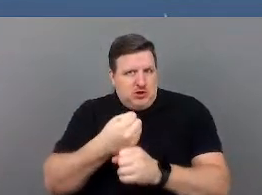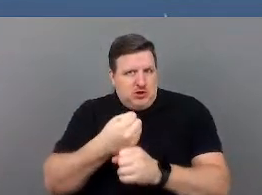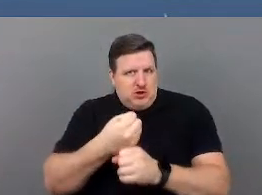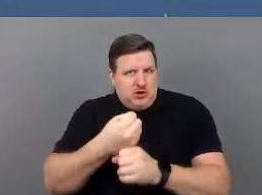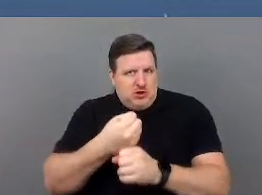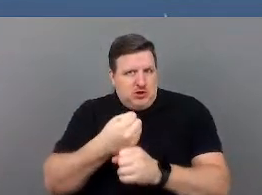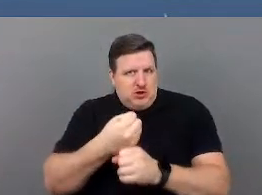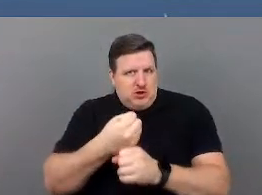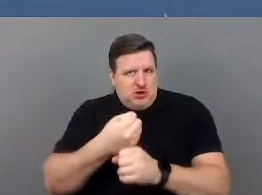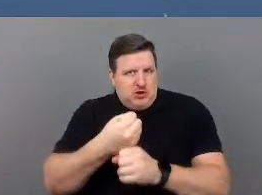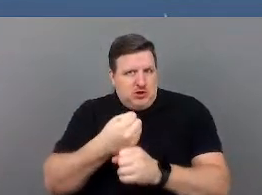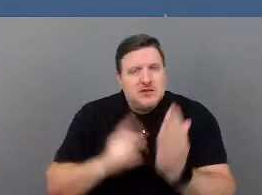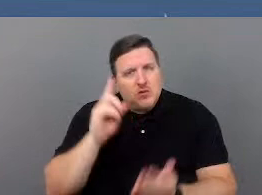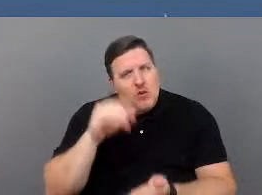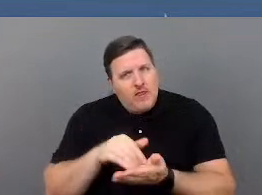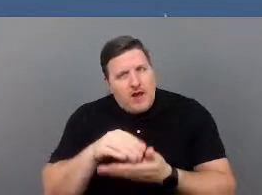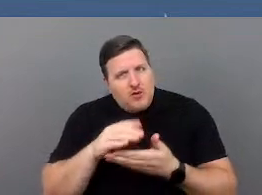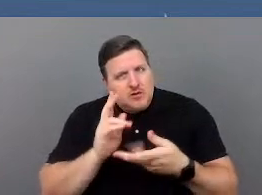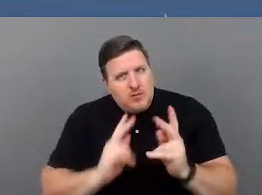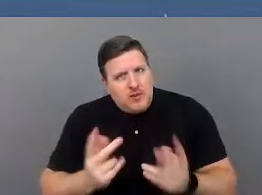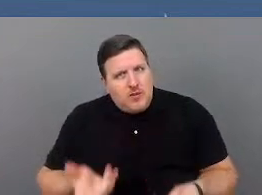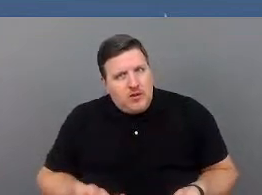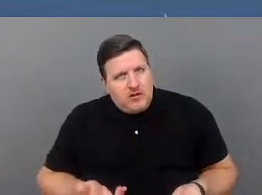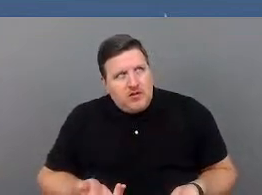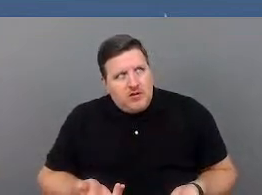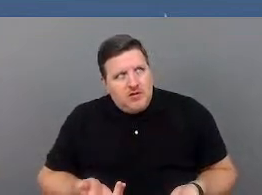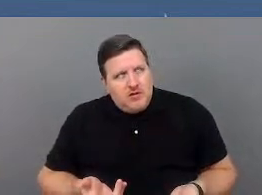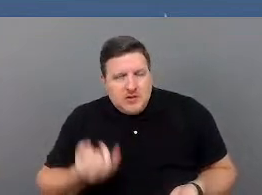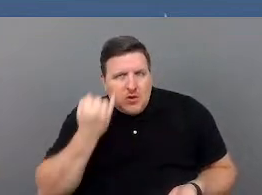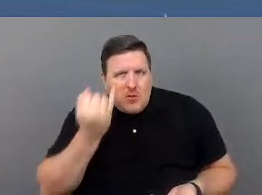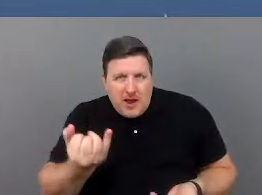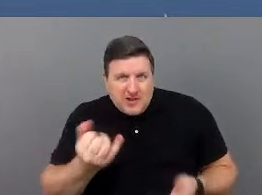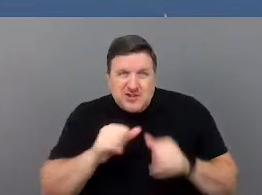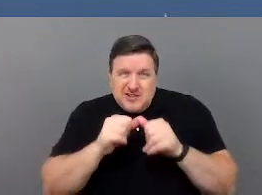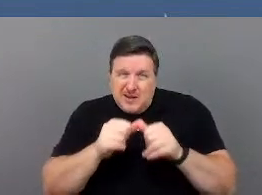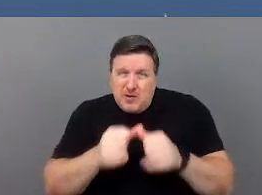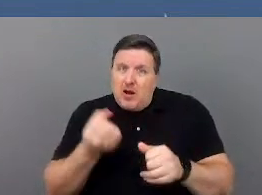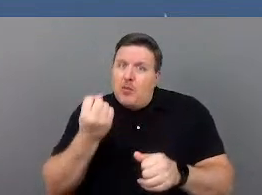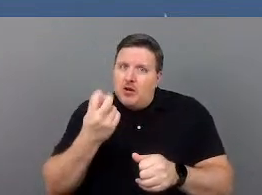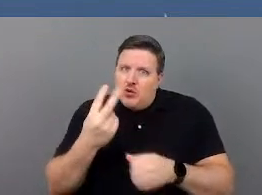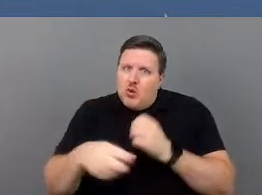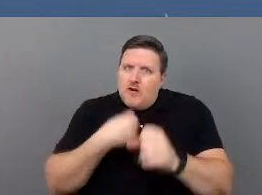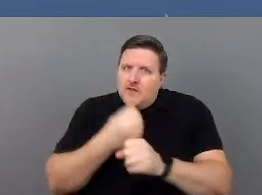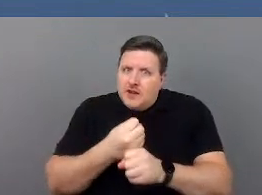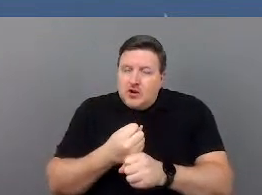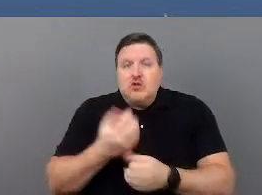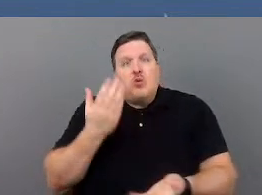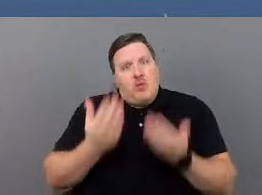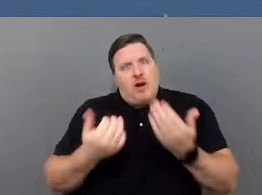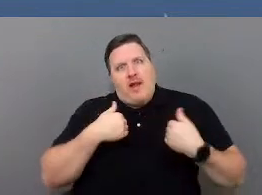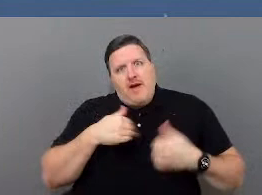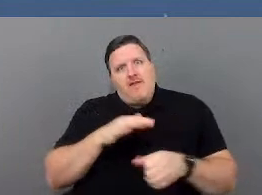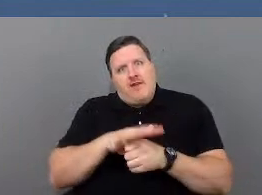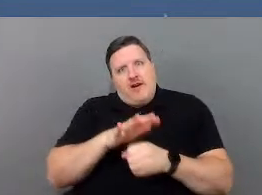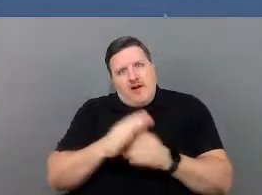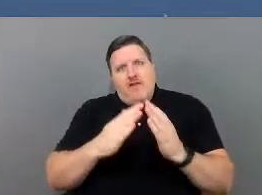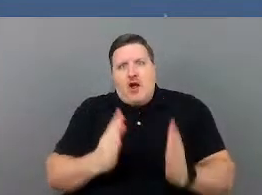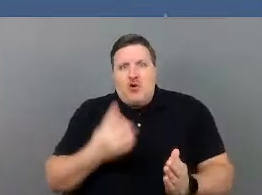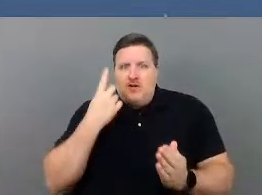ENOUGH HOUSING FOR PEOPLE ON THE WAITING LIST. INSTEAD OF PUTTING THAT MONEY TO THE MRIT PUT IT IN AFFORDABLE HOUSING.